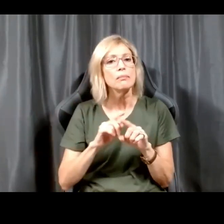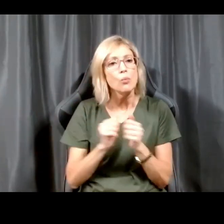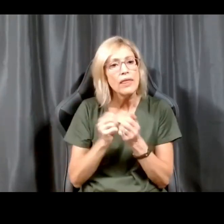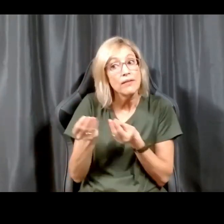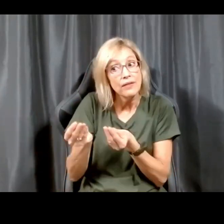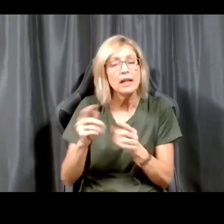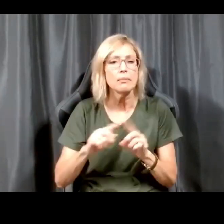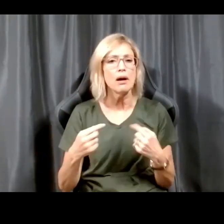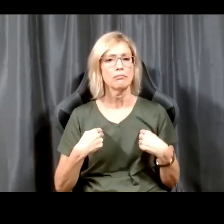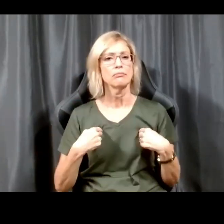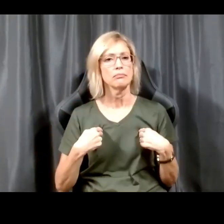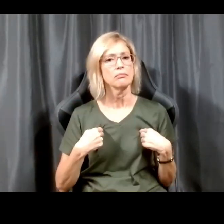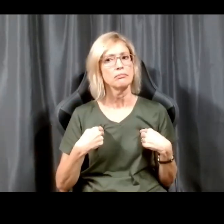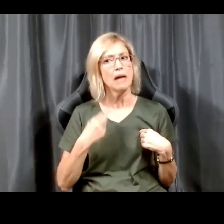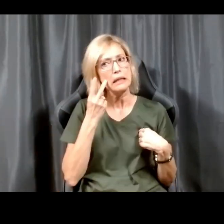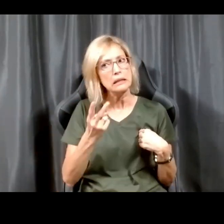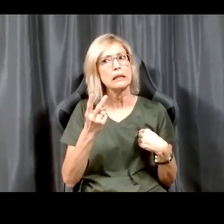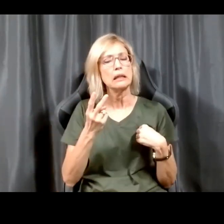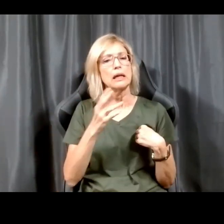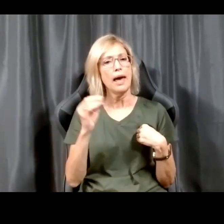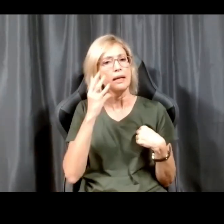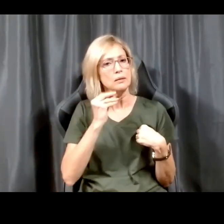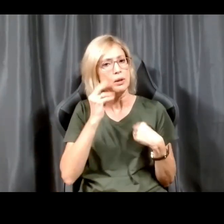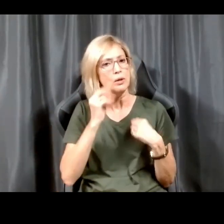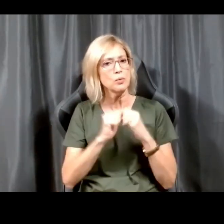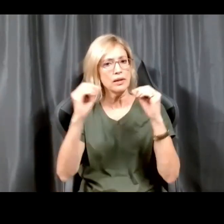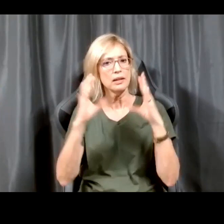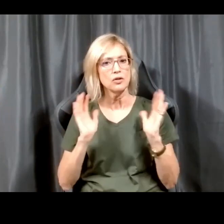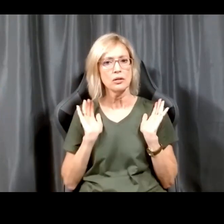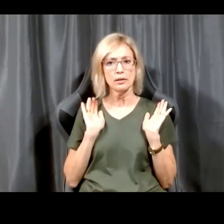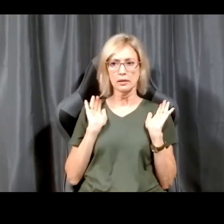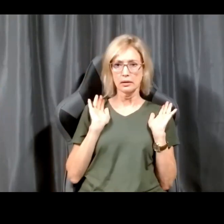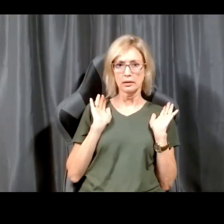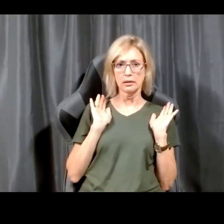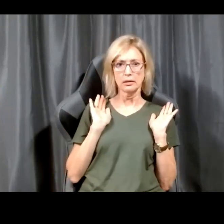experience with our teachers here. They tend to step back. Don't want to deal with it.